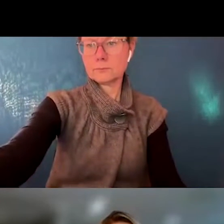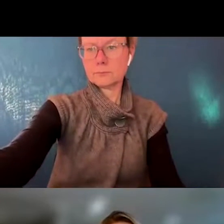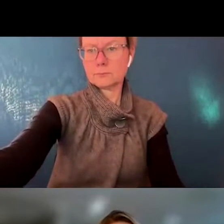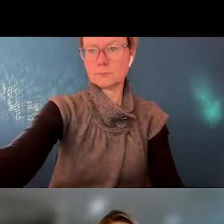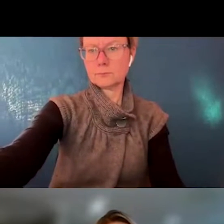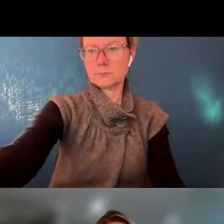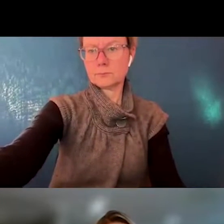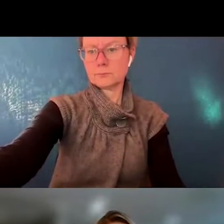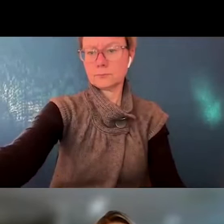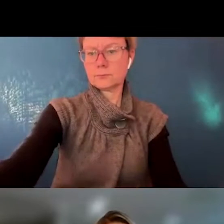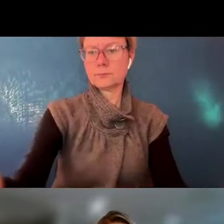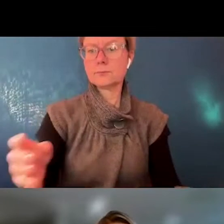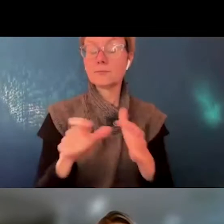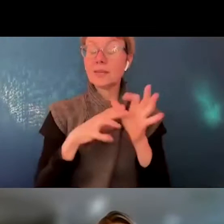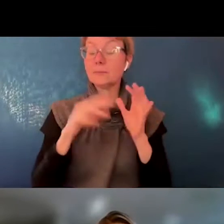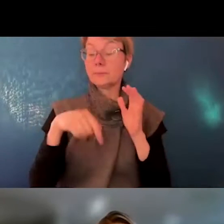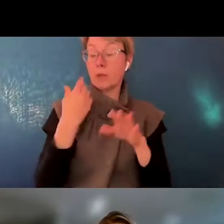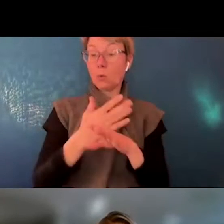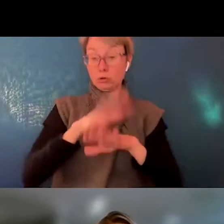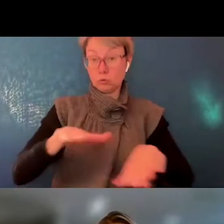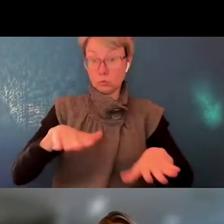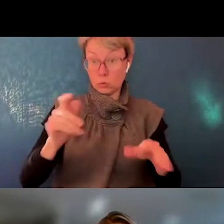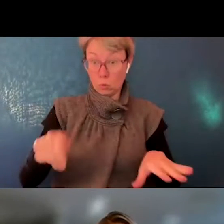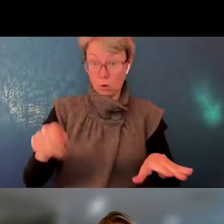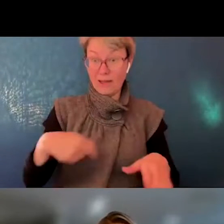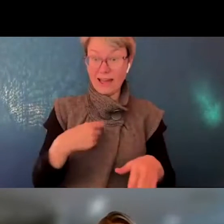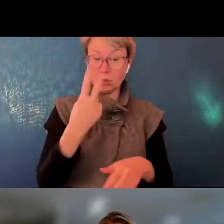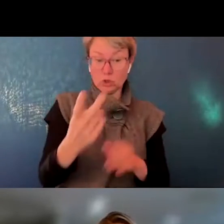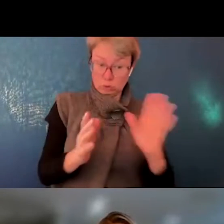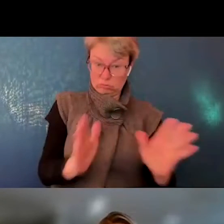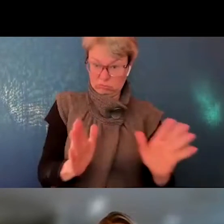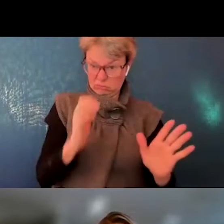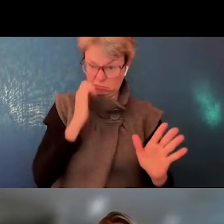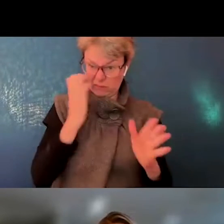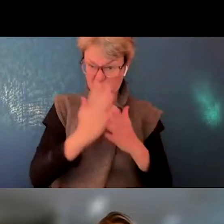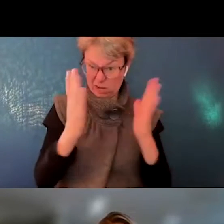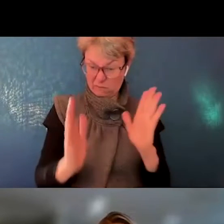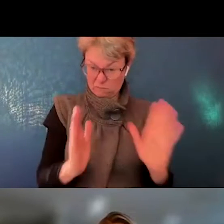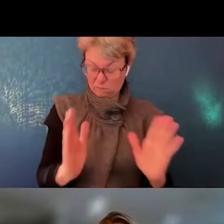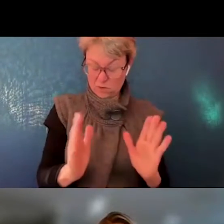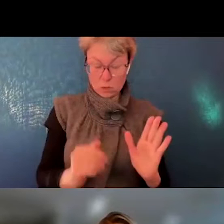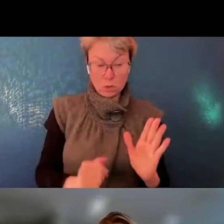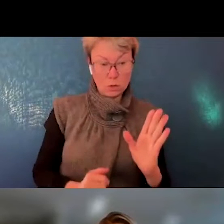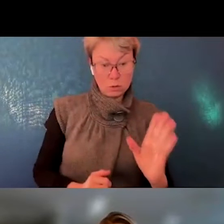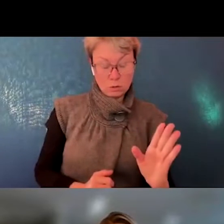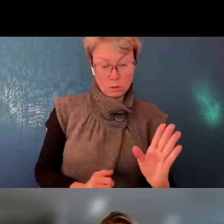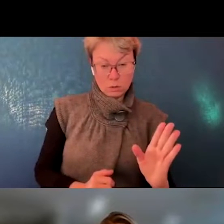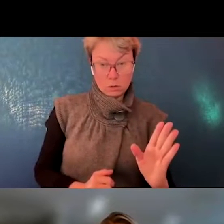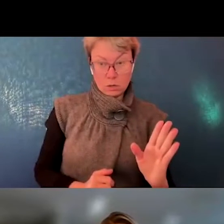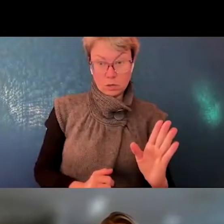New South Wales has two main jurisdictions that they deal with daily uh one is um more sh's line